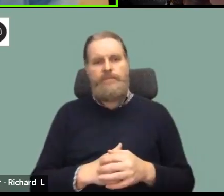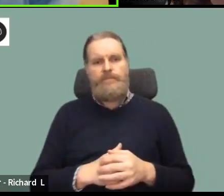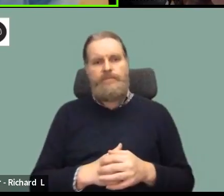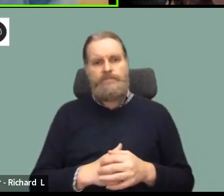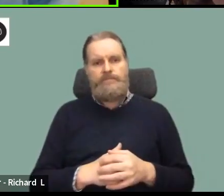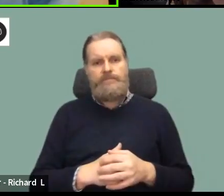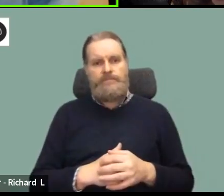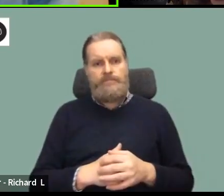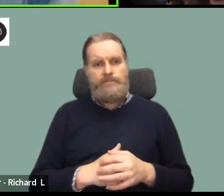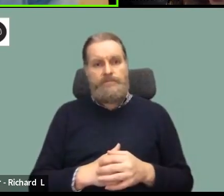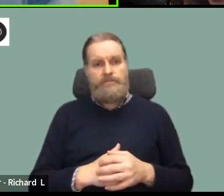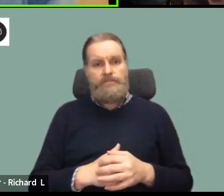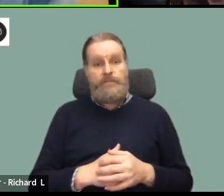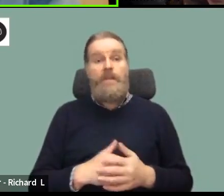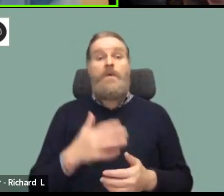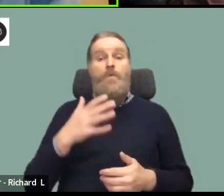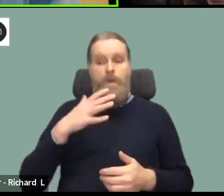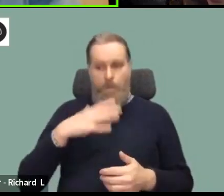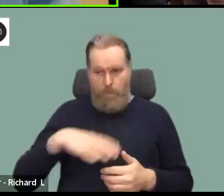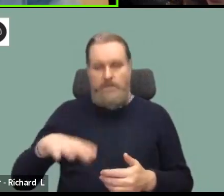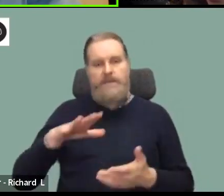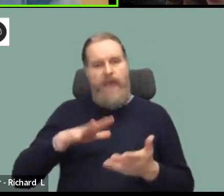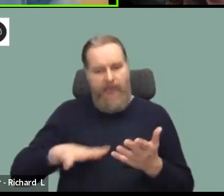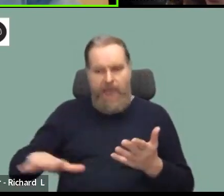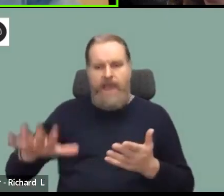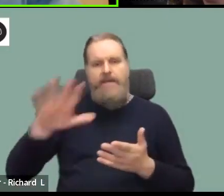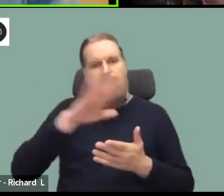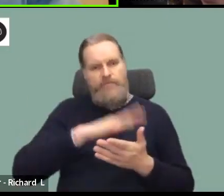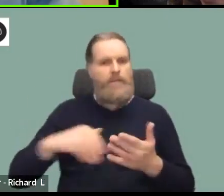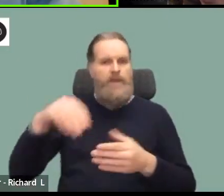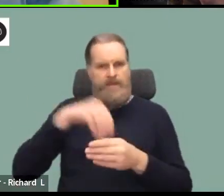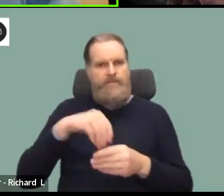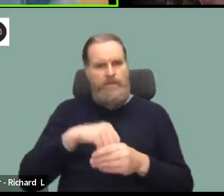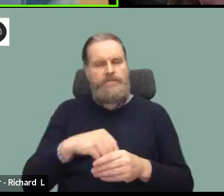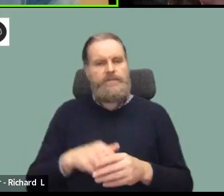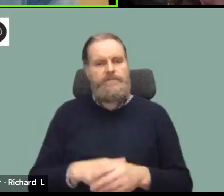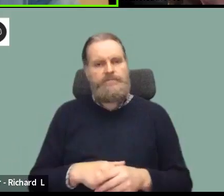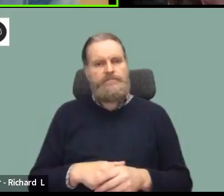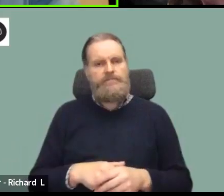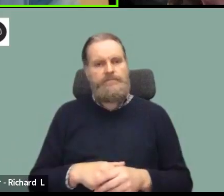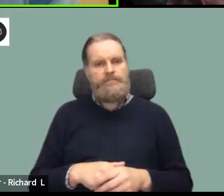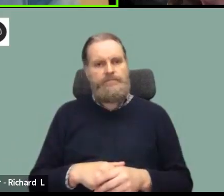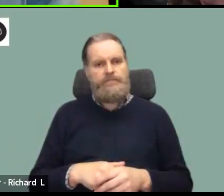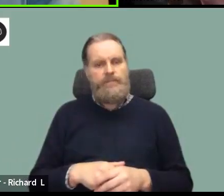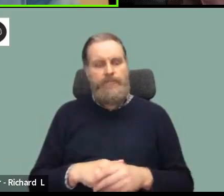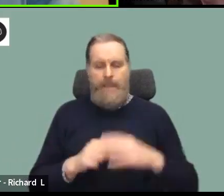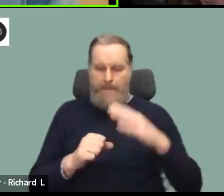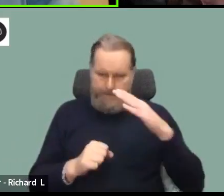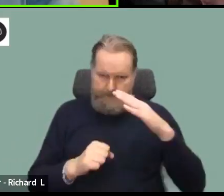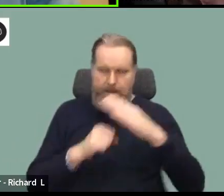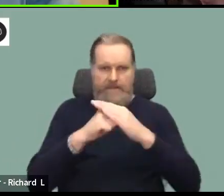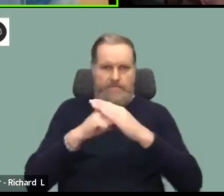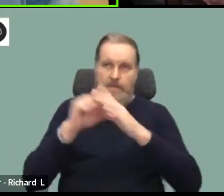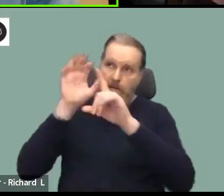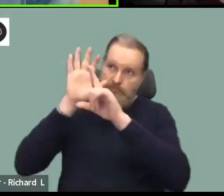those different dynamics, and I hope those different dynamics, and I hope what people are getting from that really is that, you know, we want everybody involved in action. and some some point. And what we want to do is